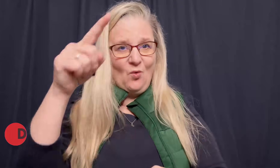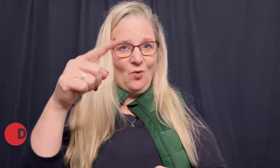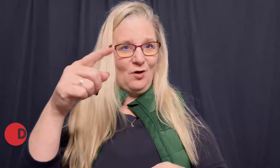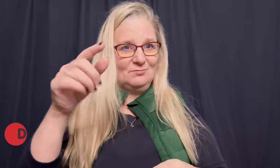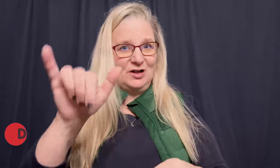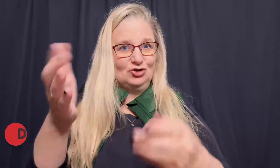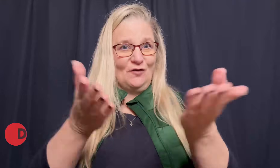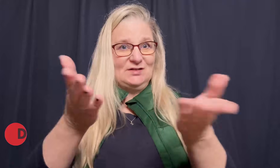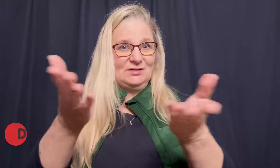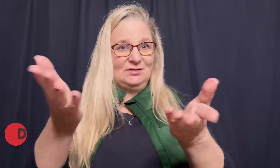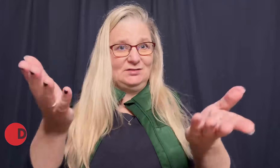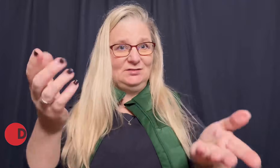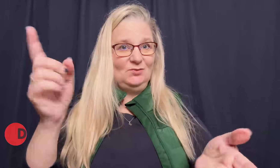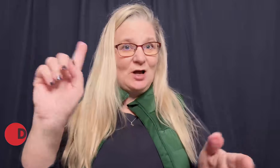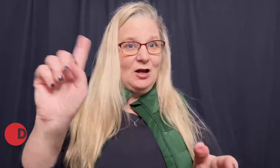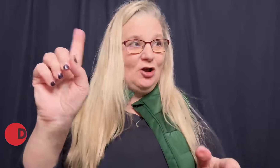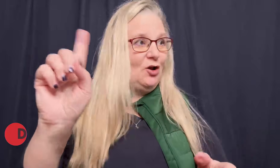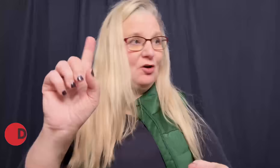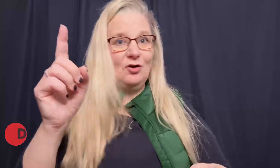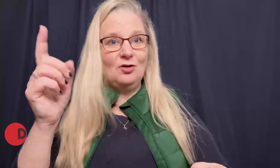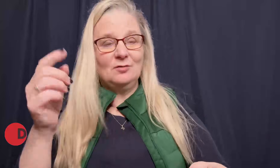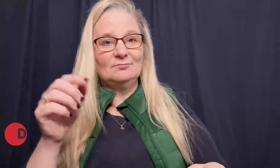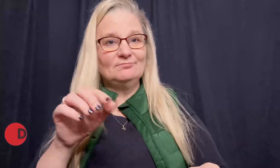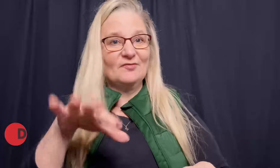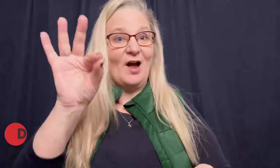which desk to use.